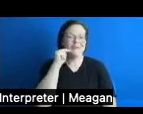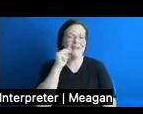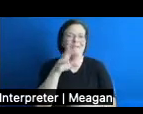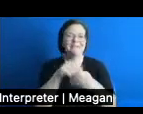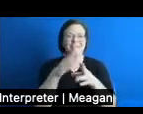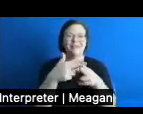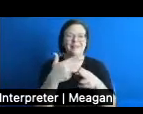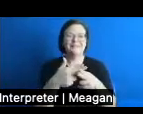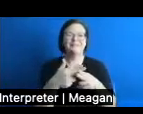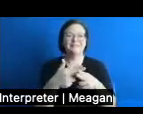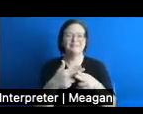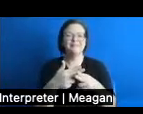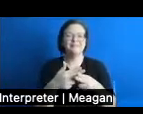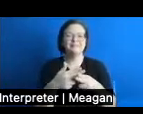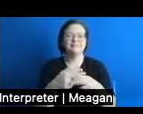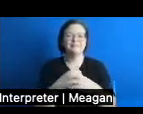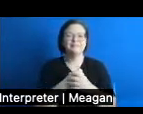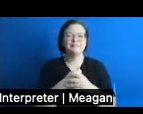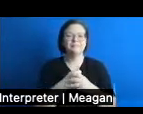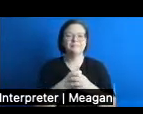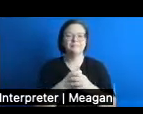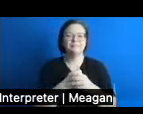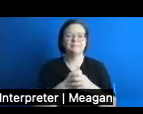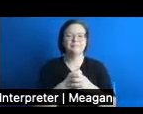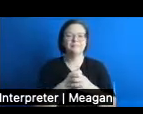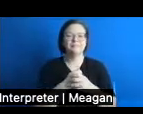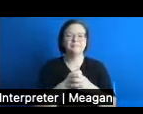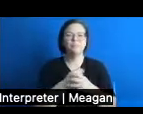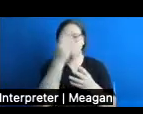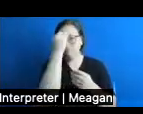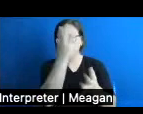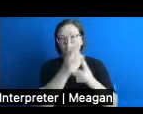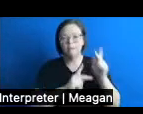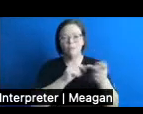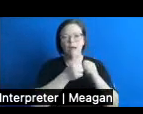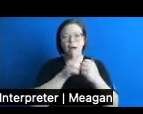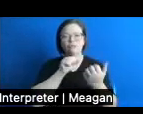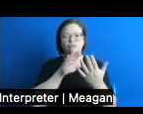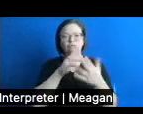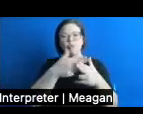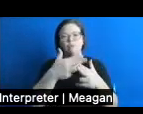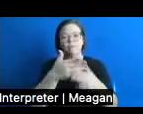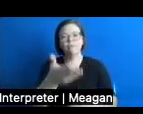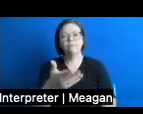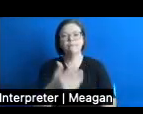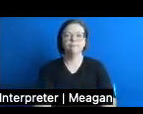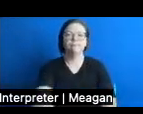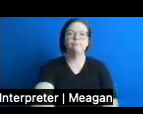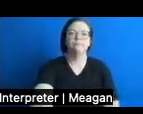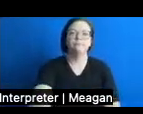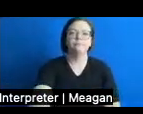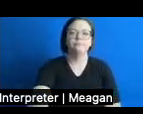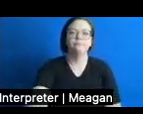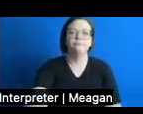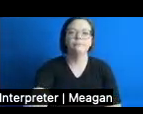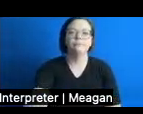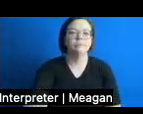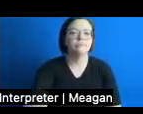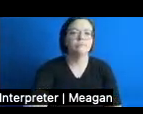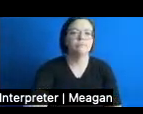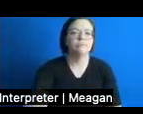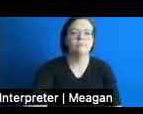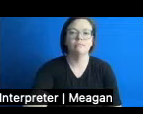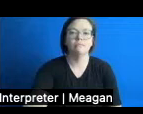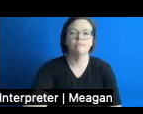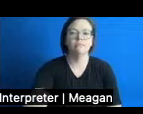your bio just so you can let folks know how to address you. We’ll get started in a second. I’ll